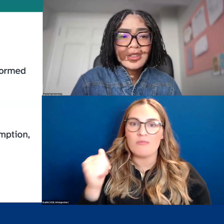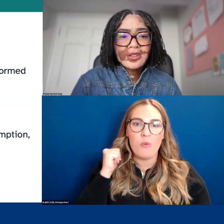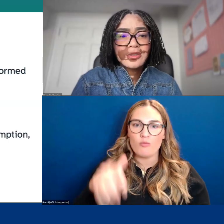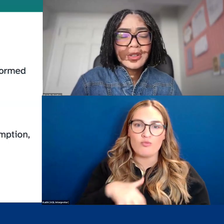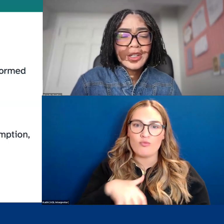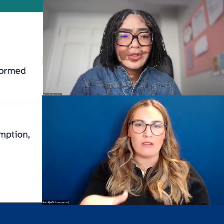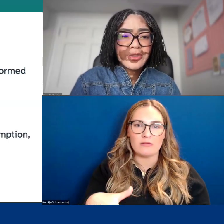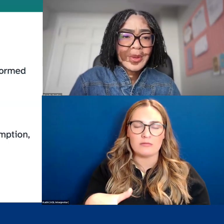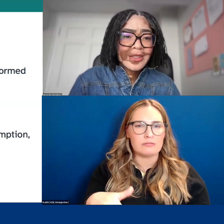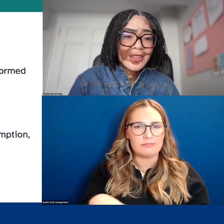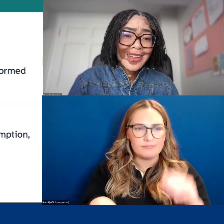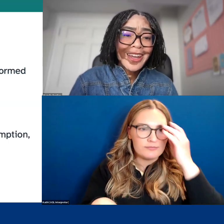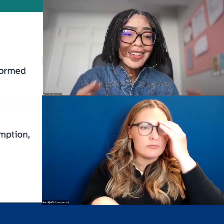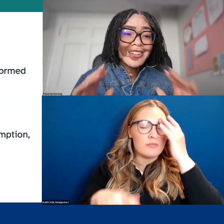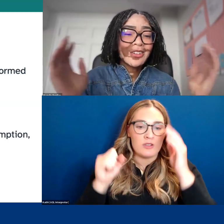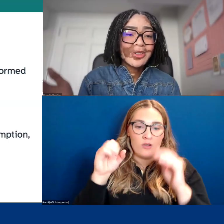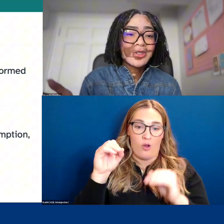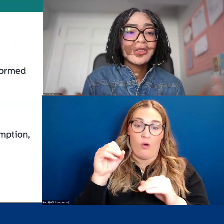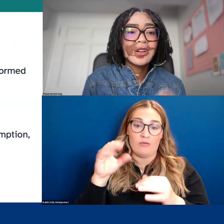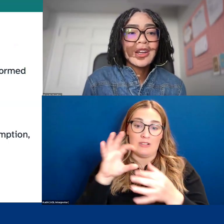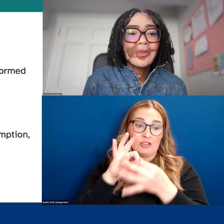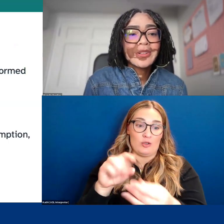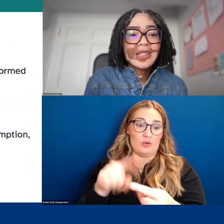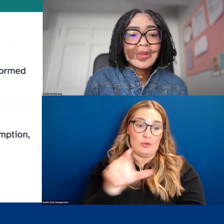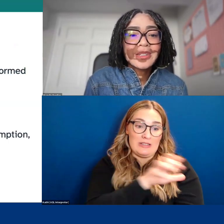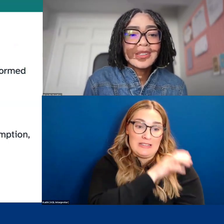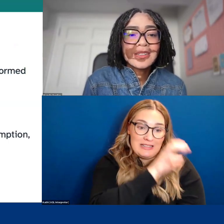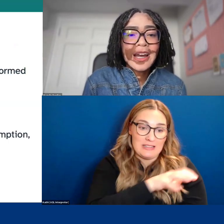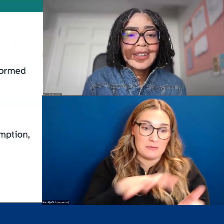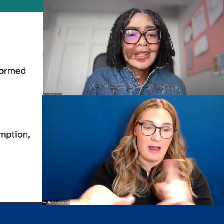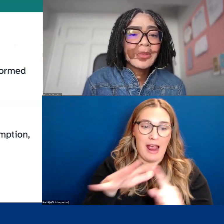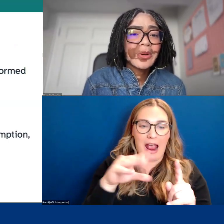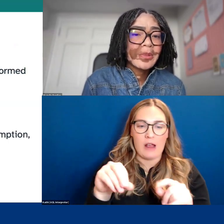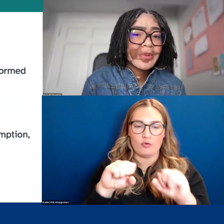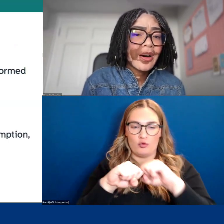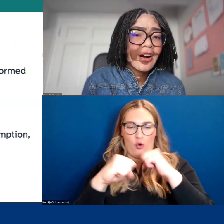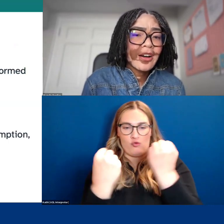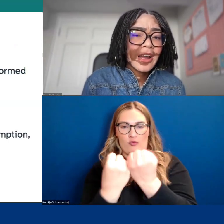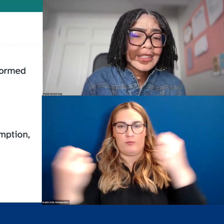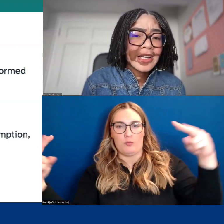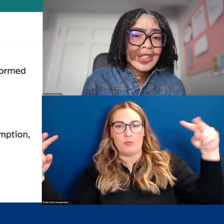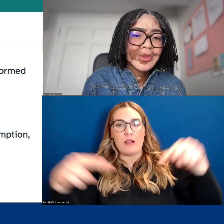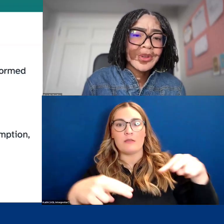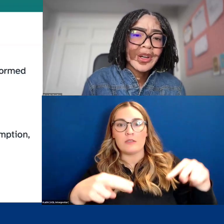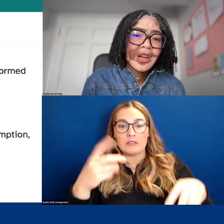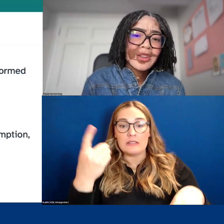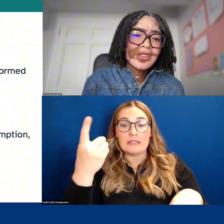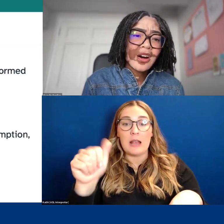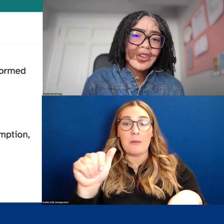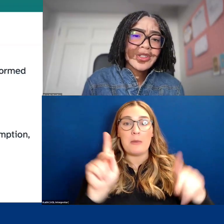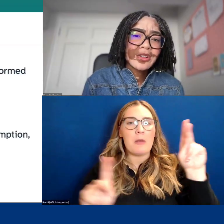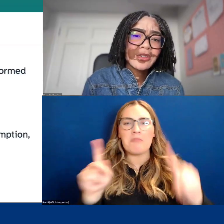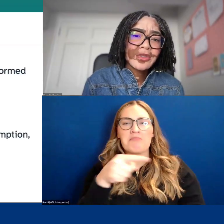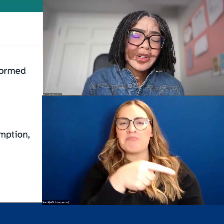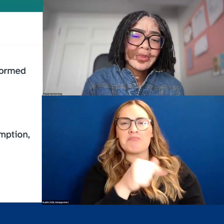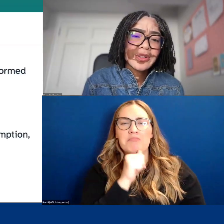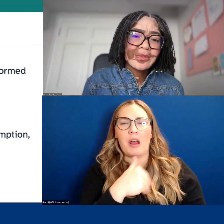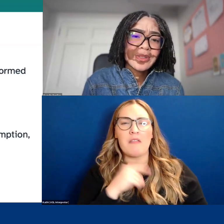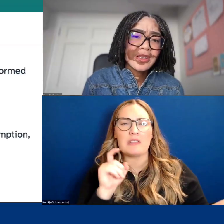to clinical spaces and social perceptions that disabled people are asexual, there's also the presumption